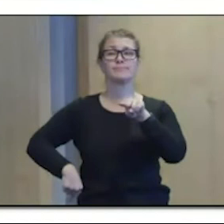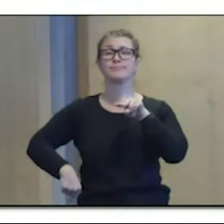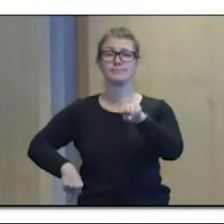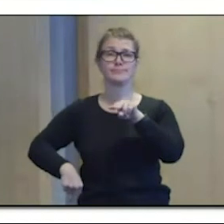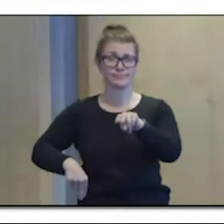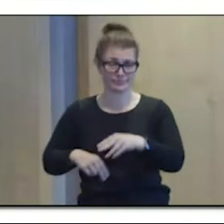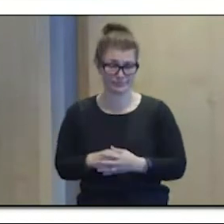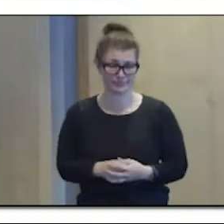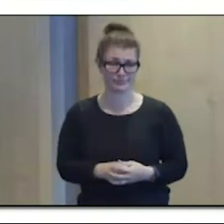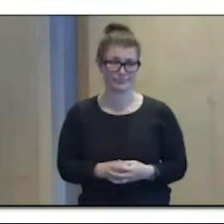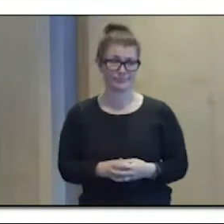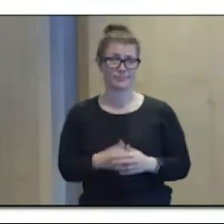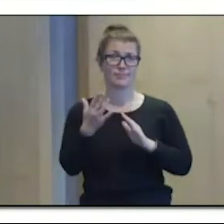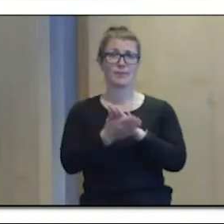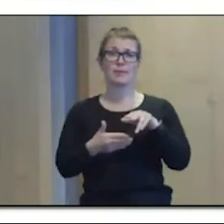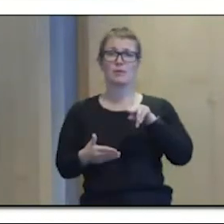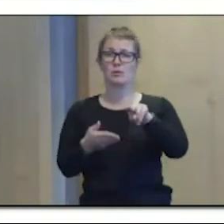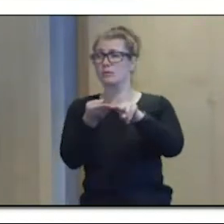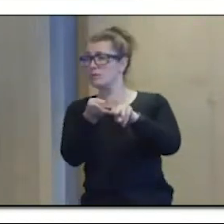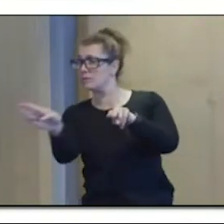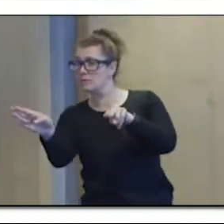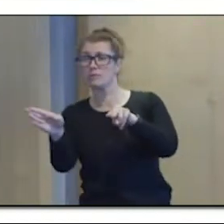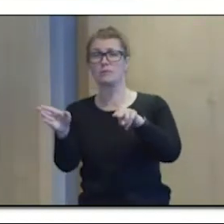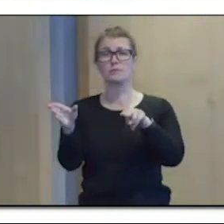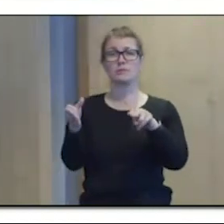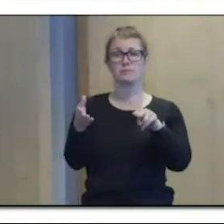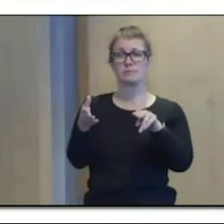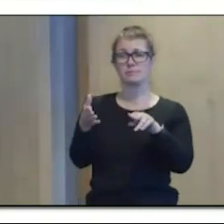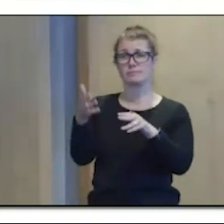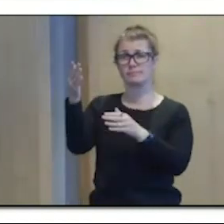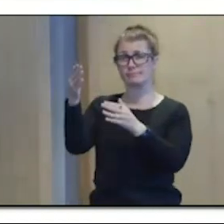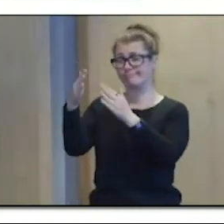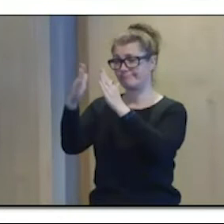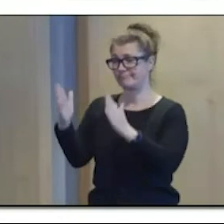driveway. Now if you imagine trying to get a truck up your driveway in the opposite